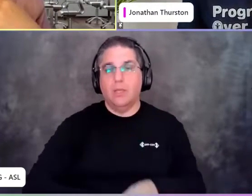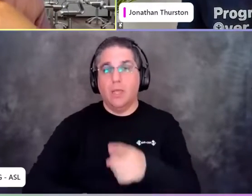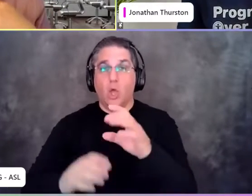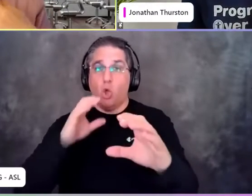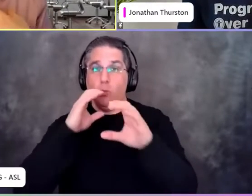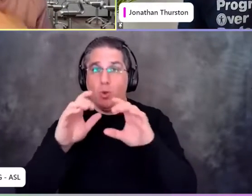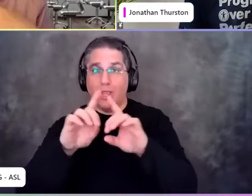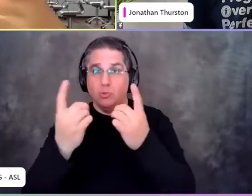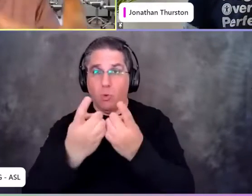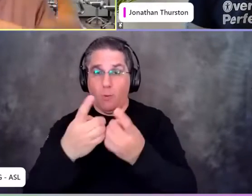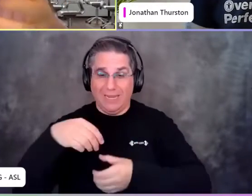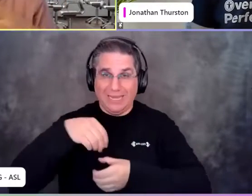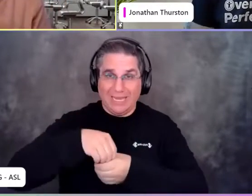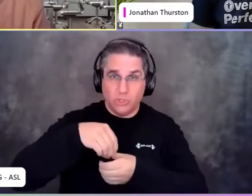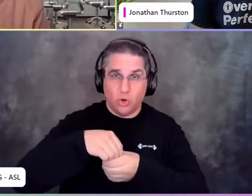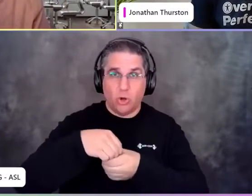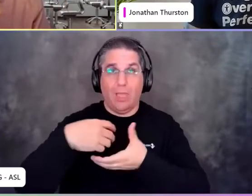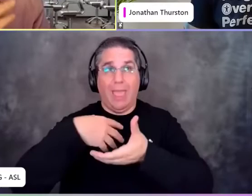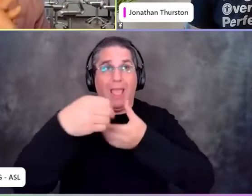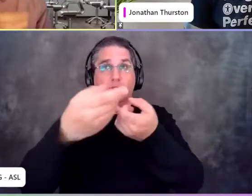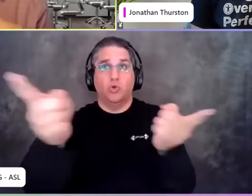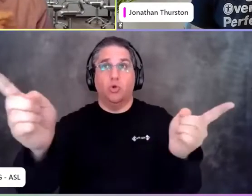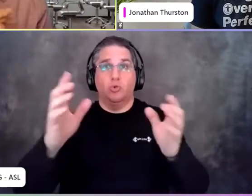officials need training on disability on accessibility,